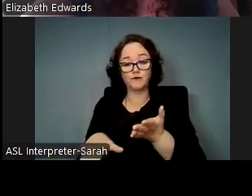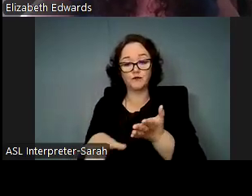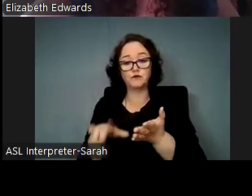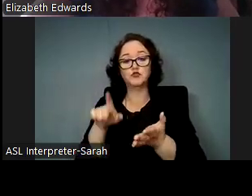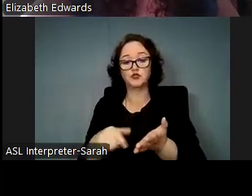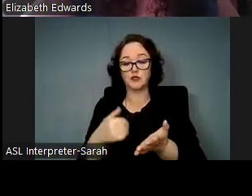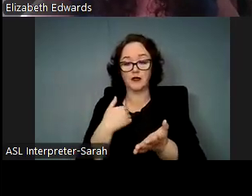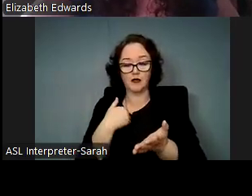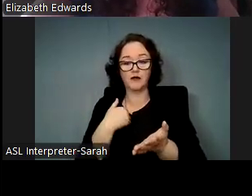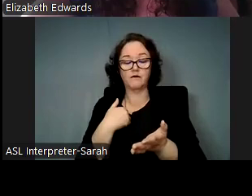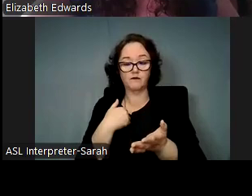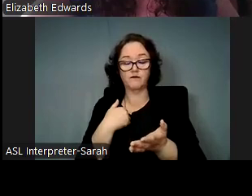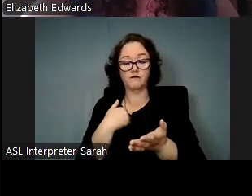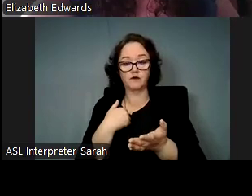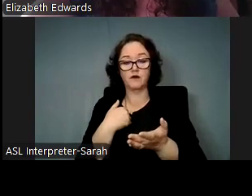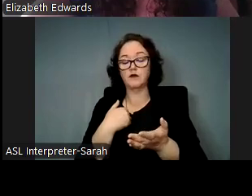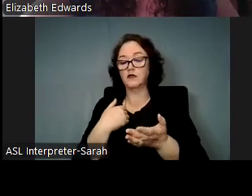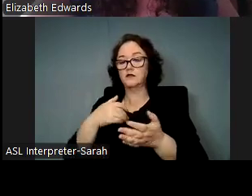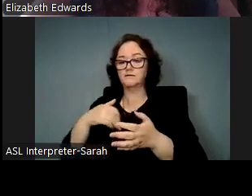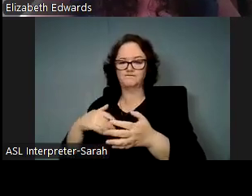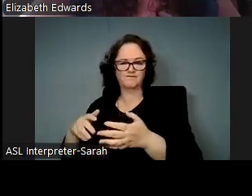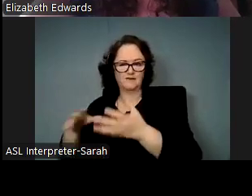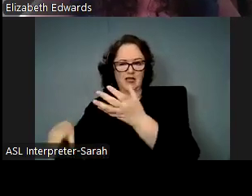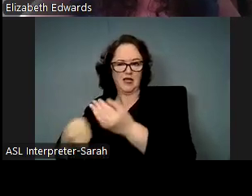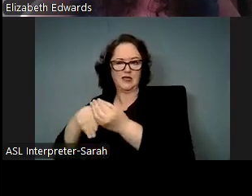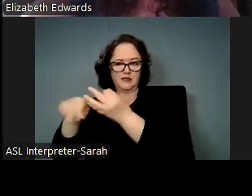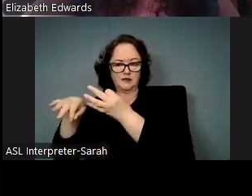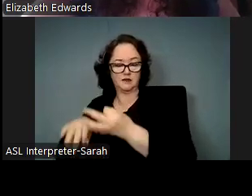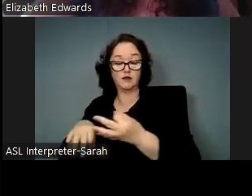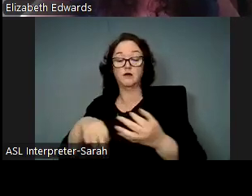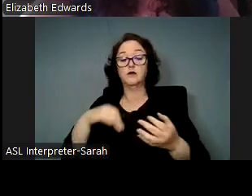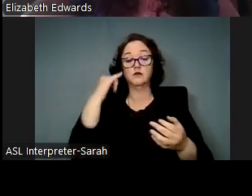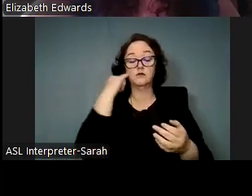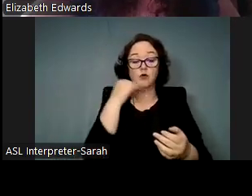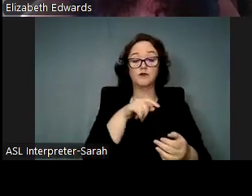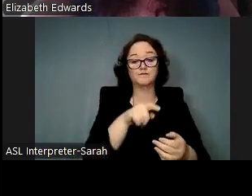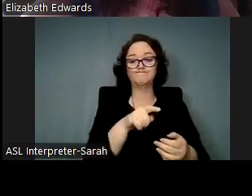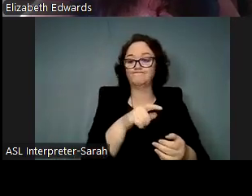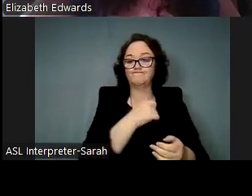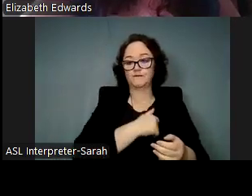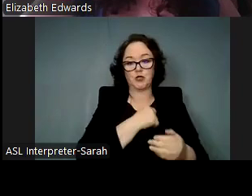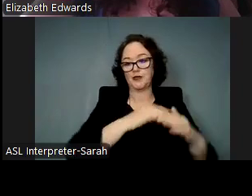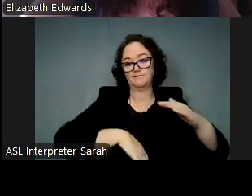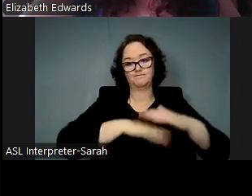limit says you don't get as much services as you need. You can be commenting about that, as well. So there's a lot you can